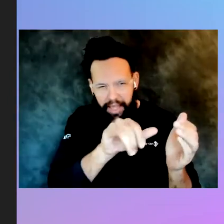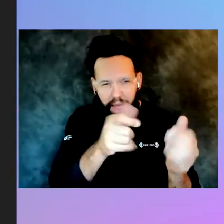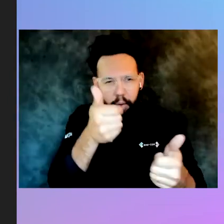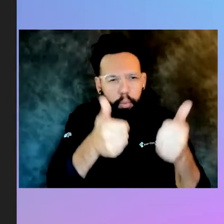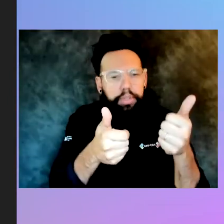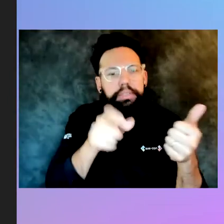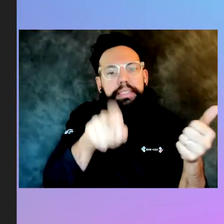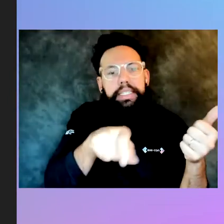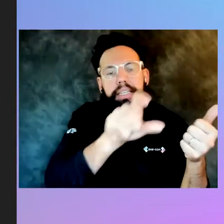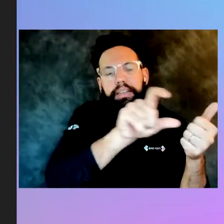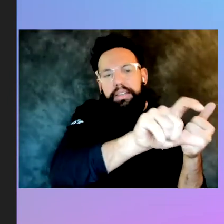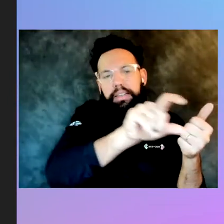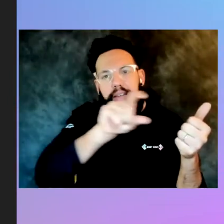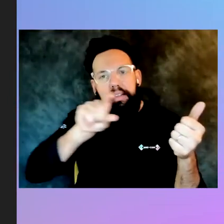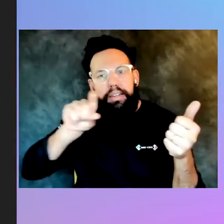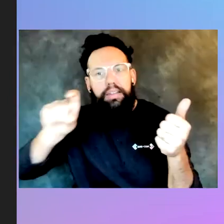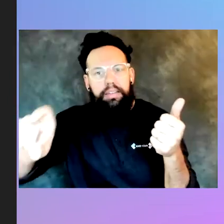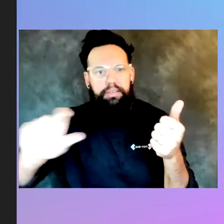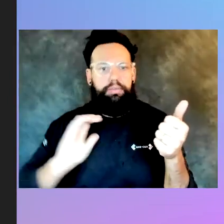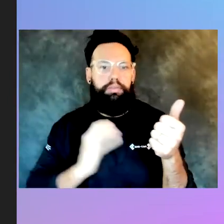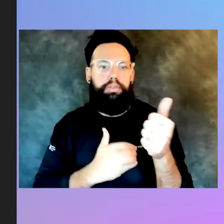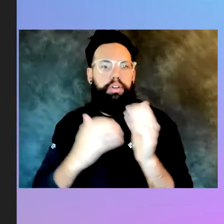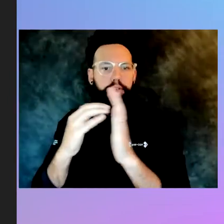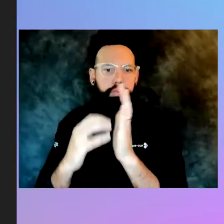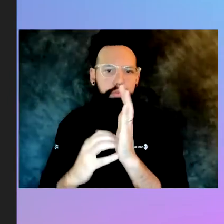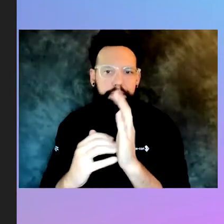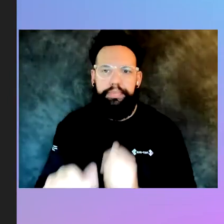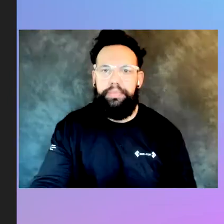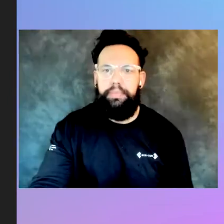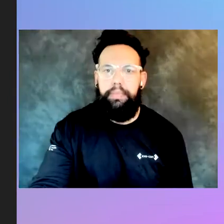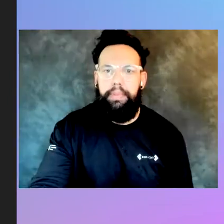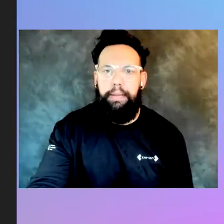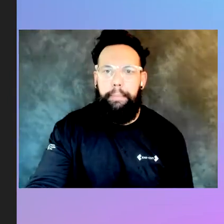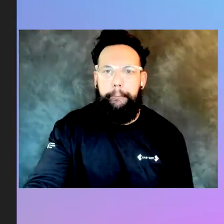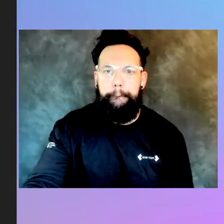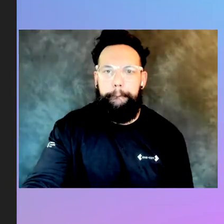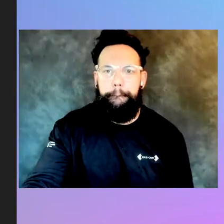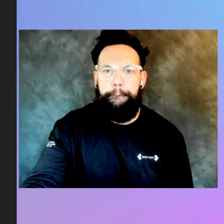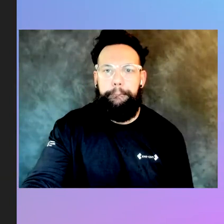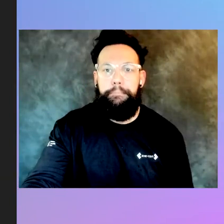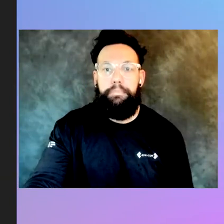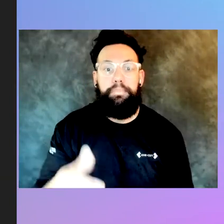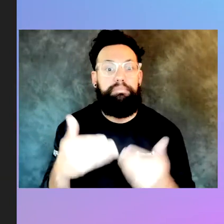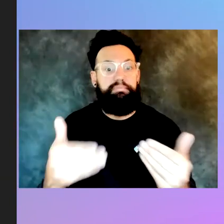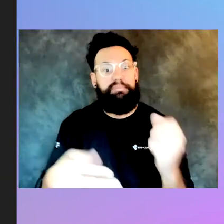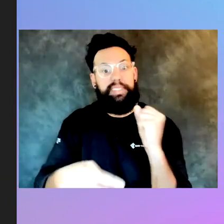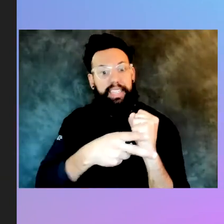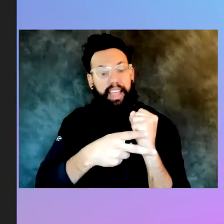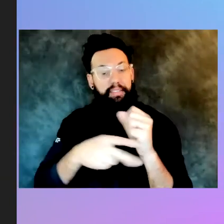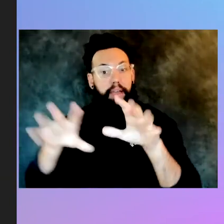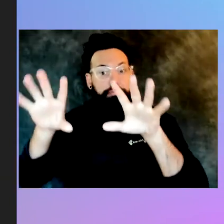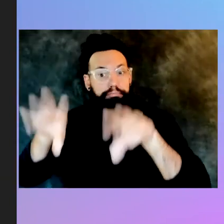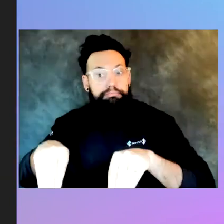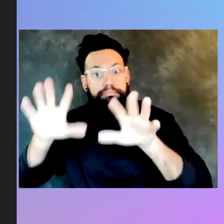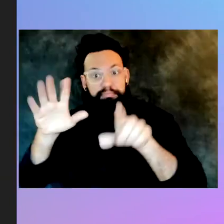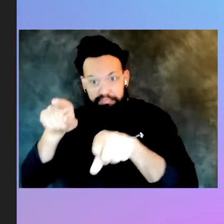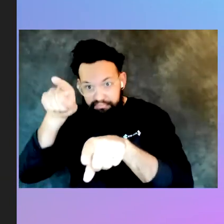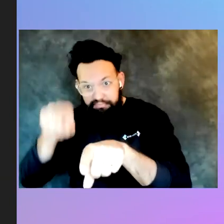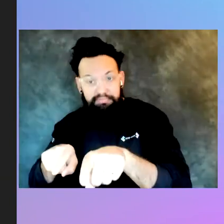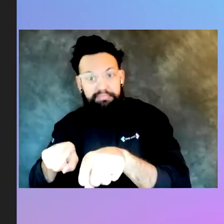and pasting it into our code. Save and reload. And that's